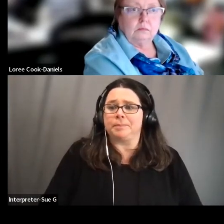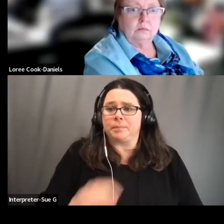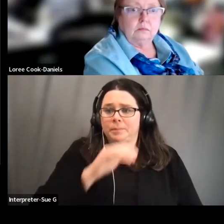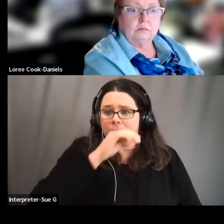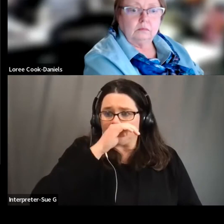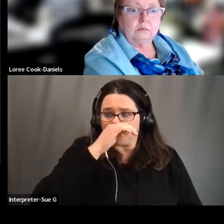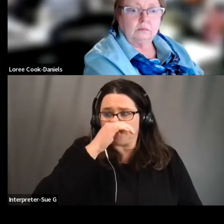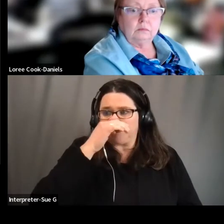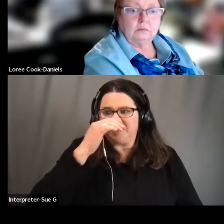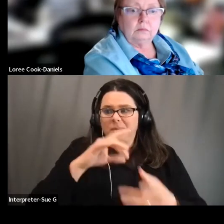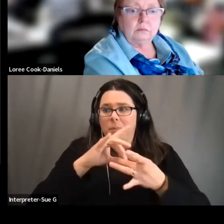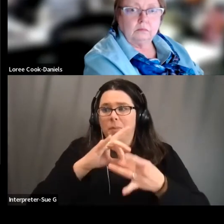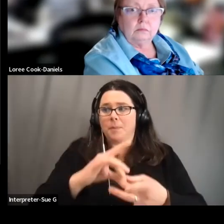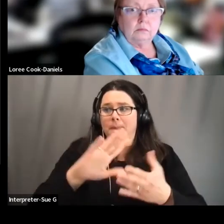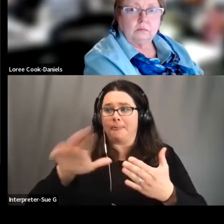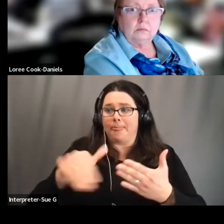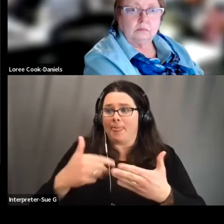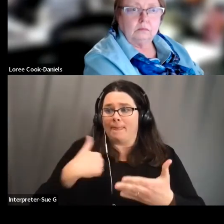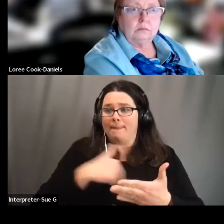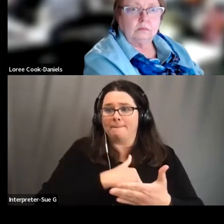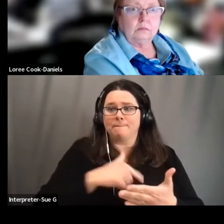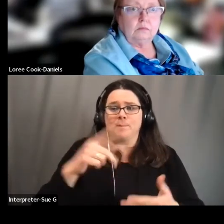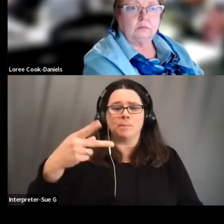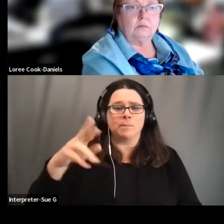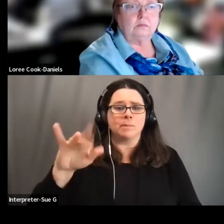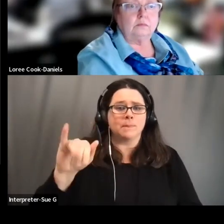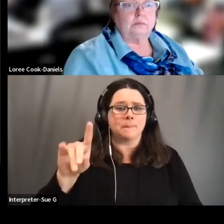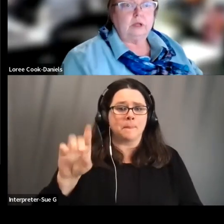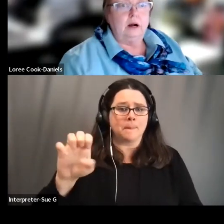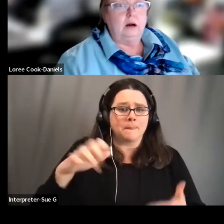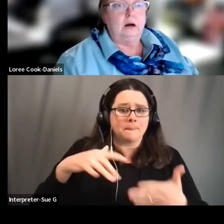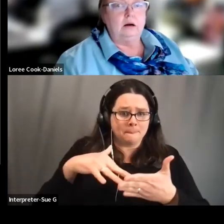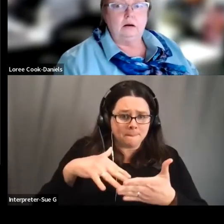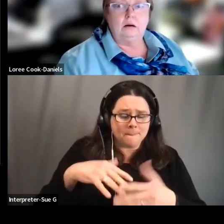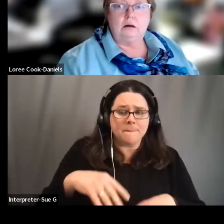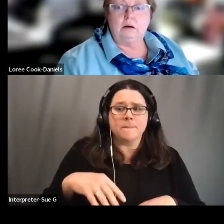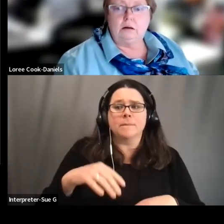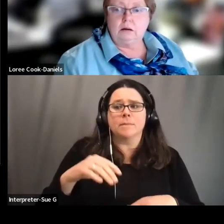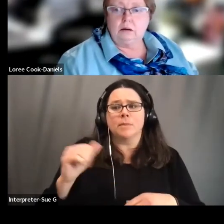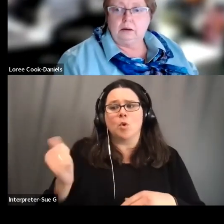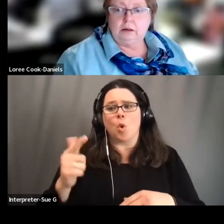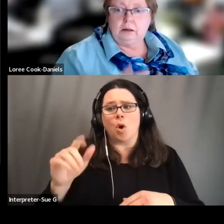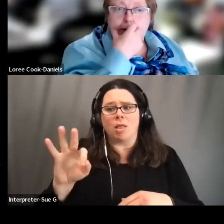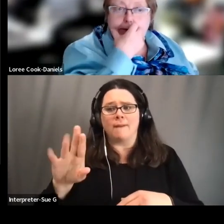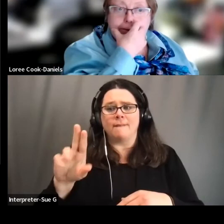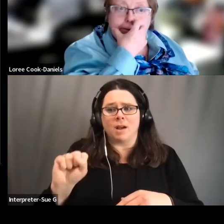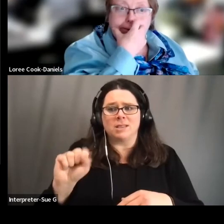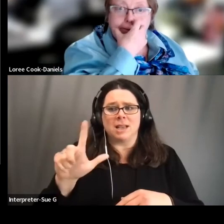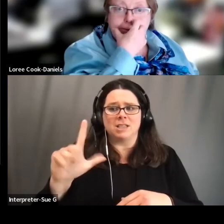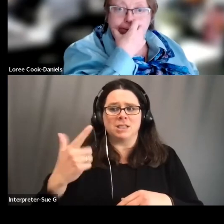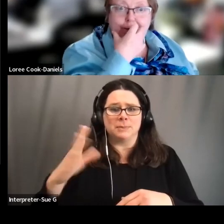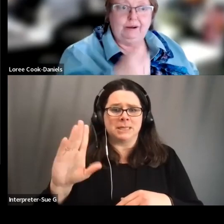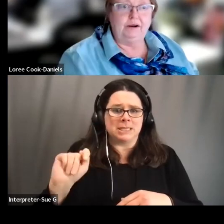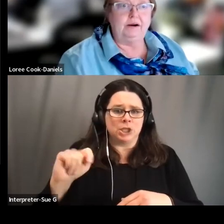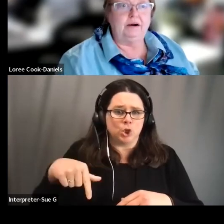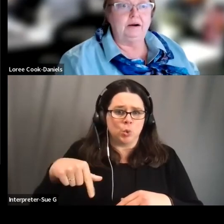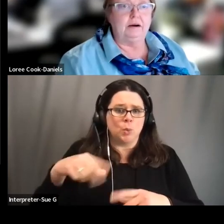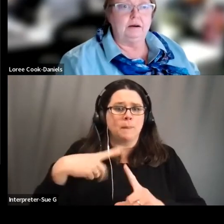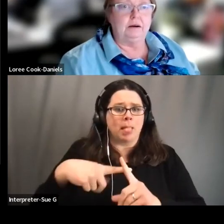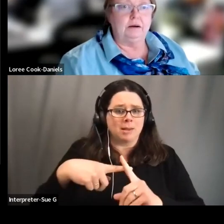Related to all of us is The Pride Study. So it's Pride Study and All of Us LGBTQ+. So that's another resource that we encourage folks